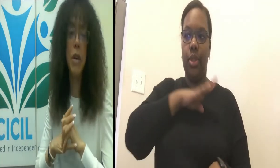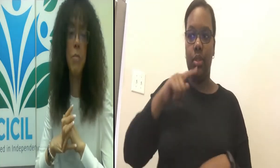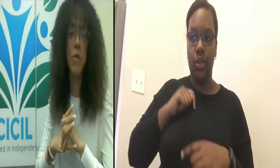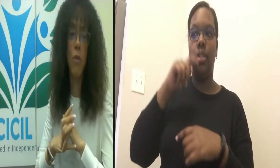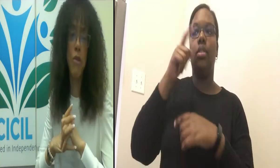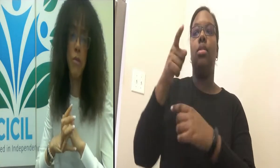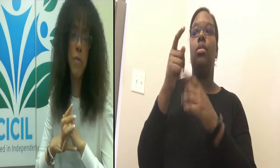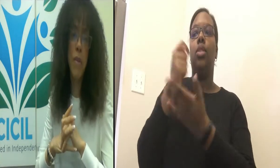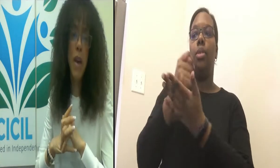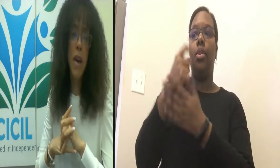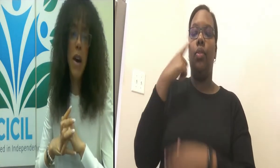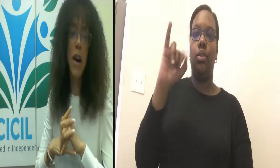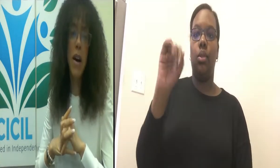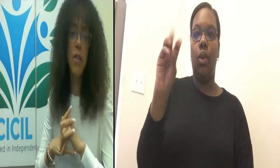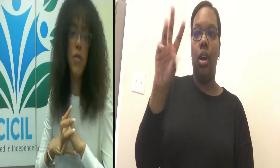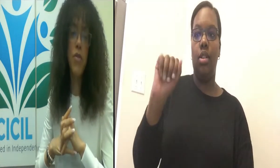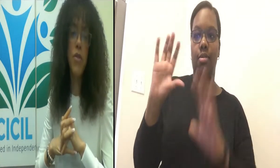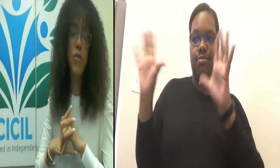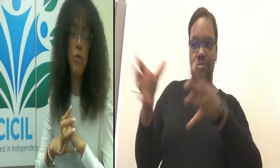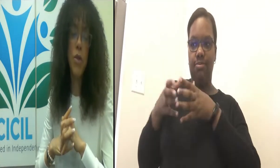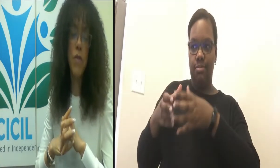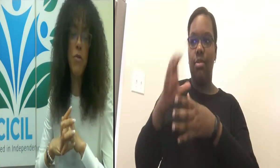here to dispel that myth.